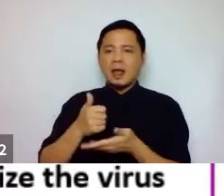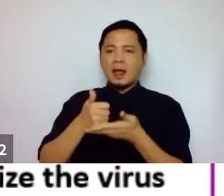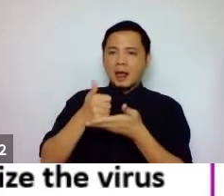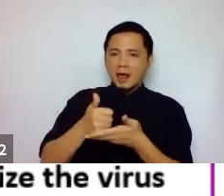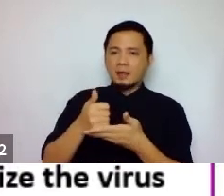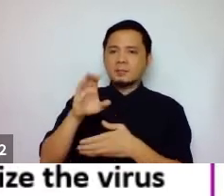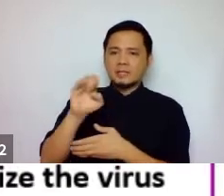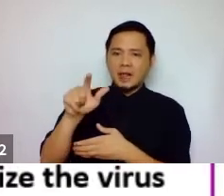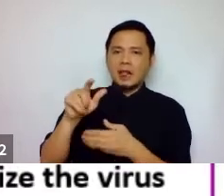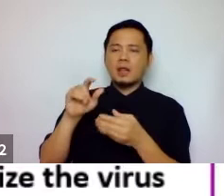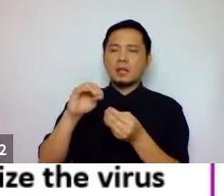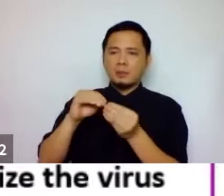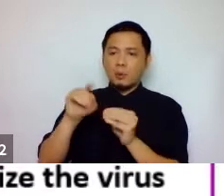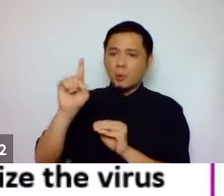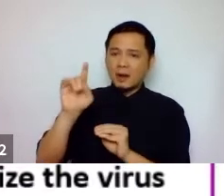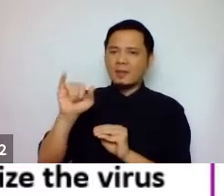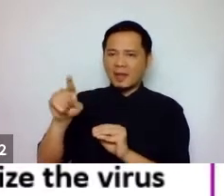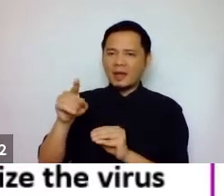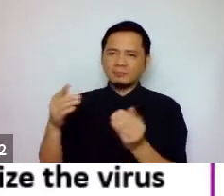Okay, next slide.